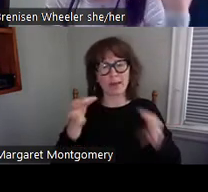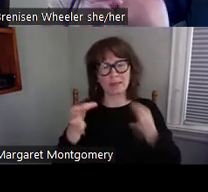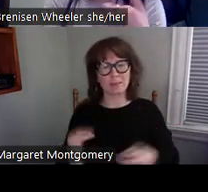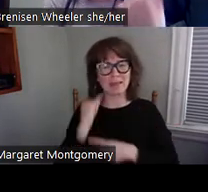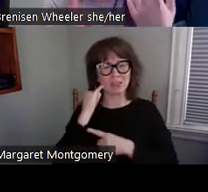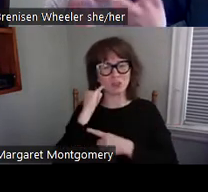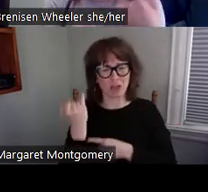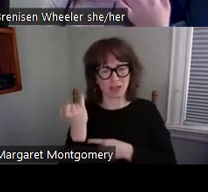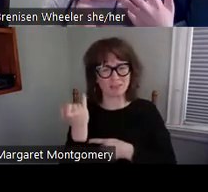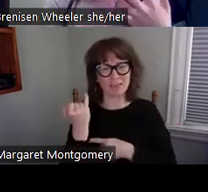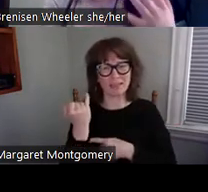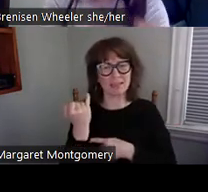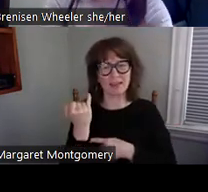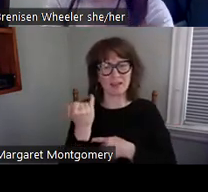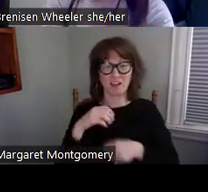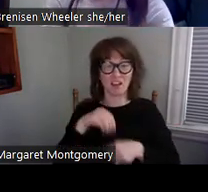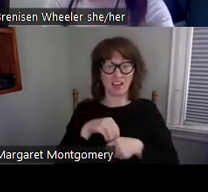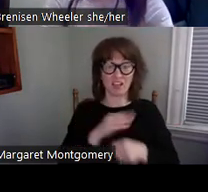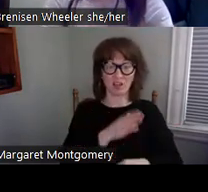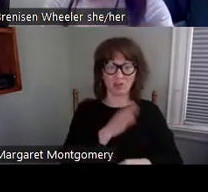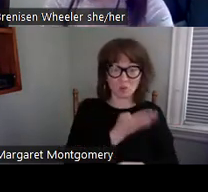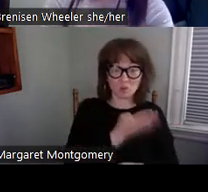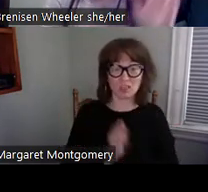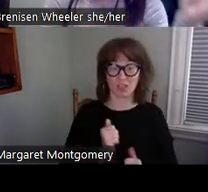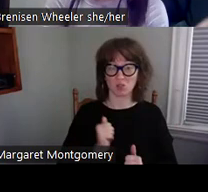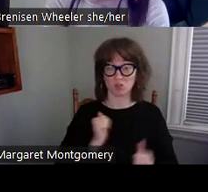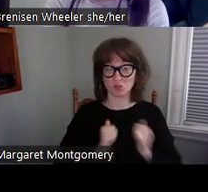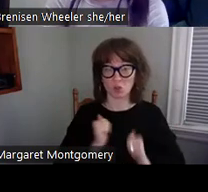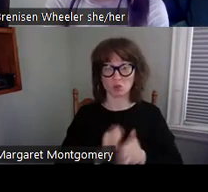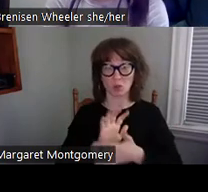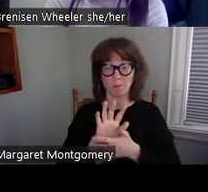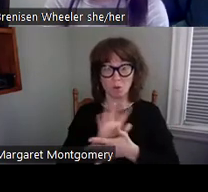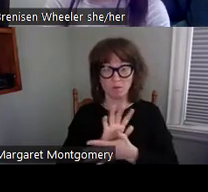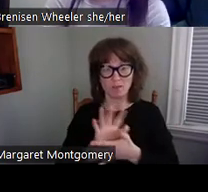13:07:47 songs, shows, and movies as something to look for for evidence that someone cares